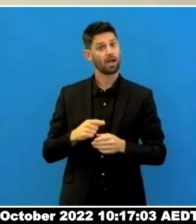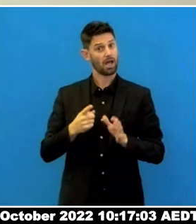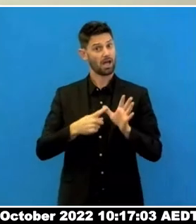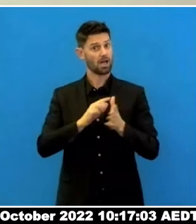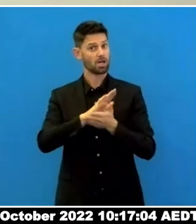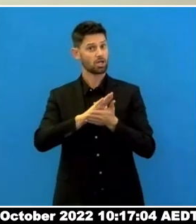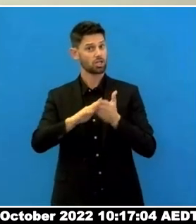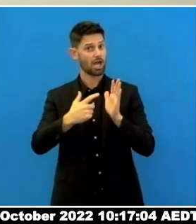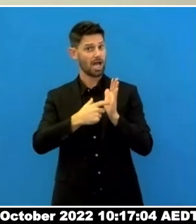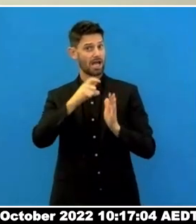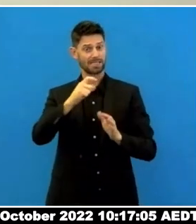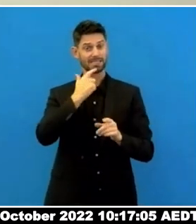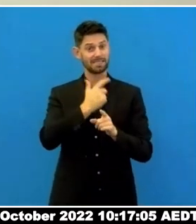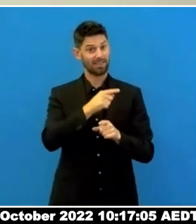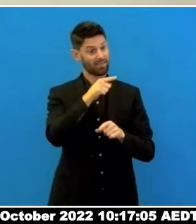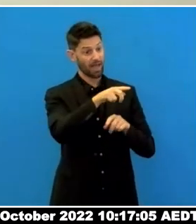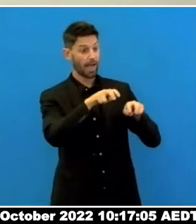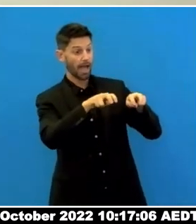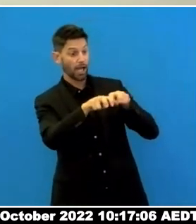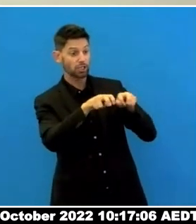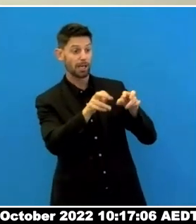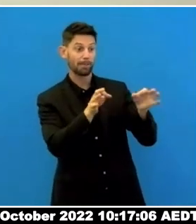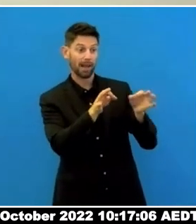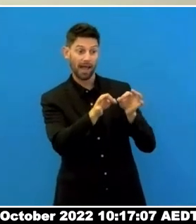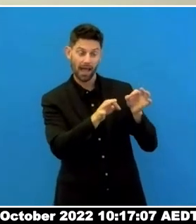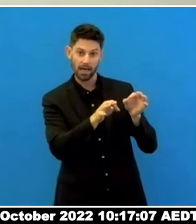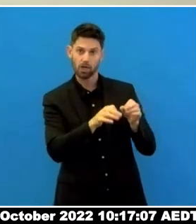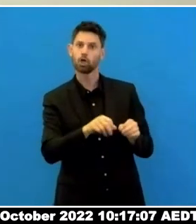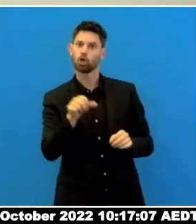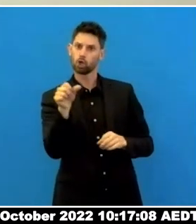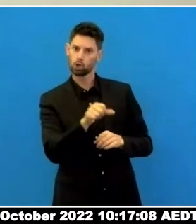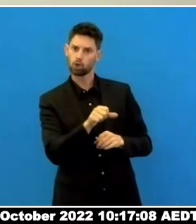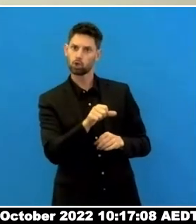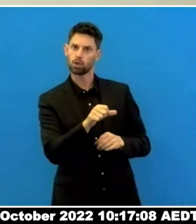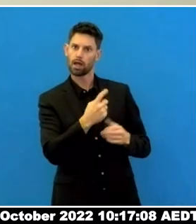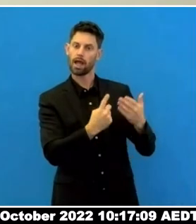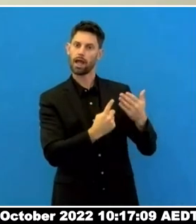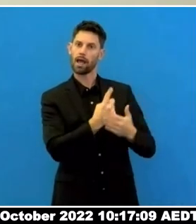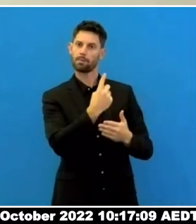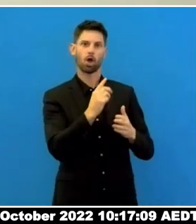that action plans should be a measure available across all discrimination laws